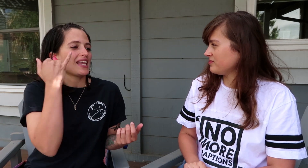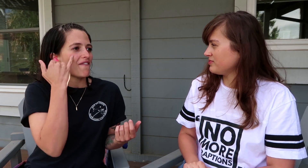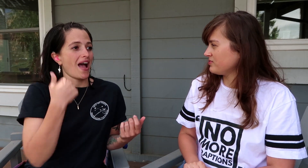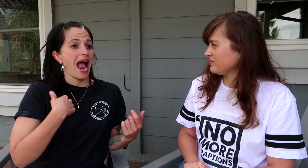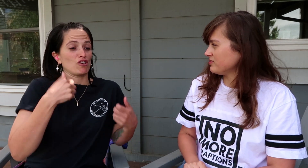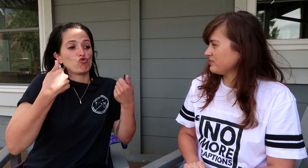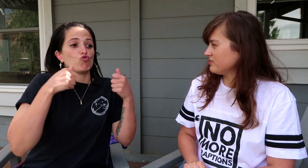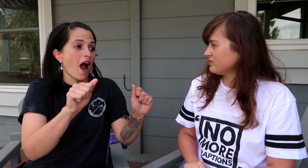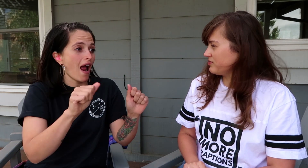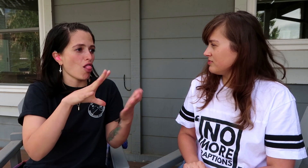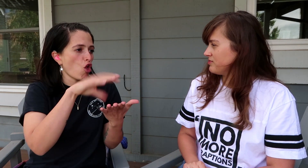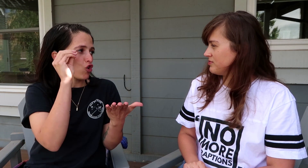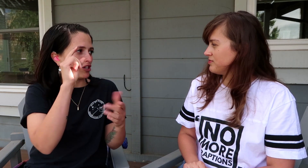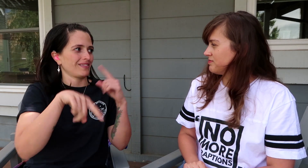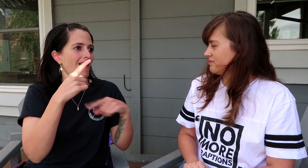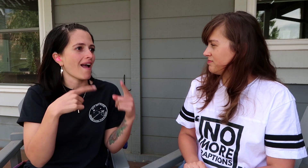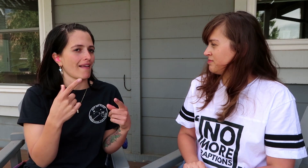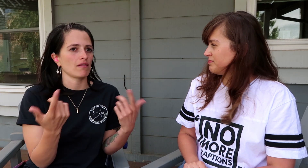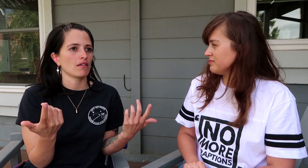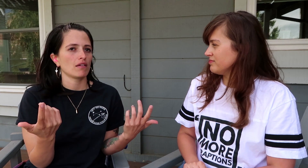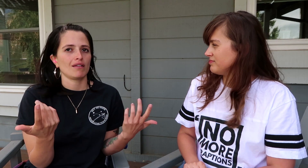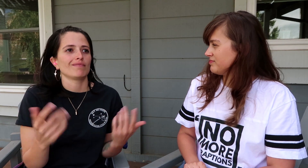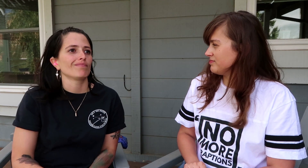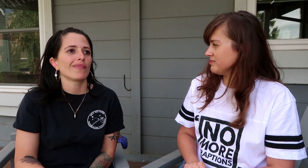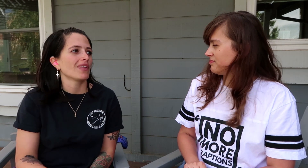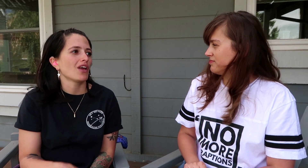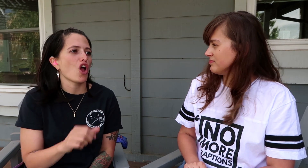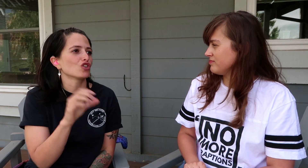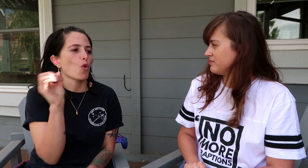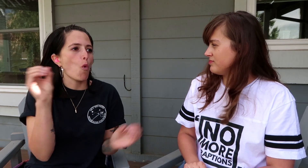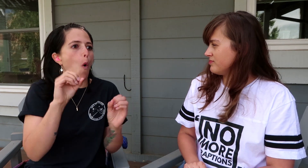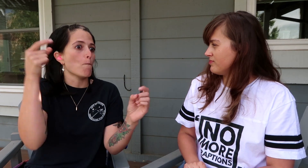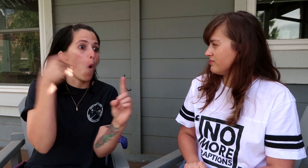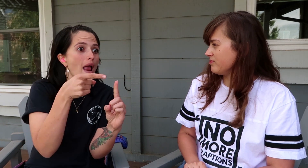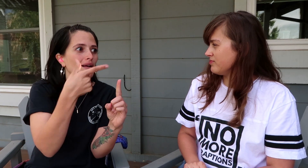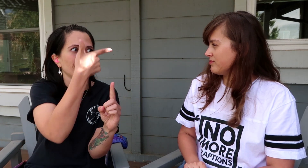if I tried to learned sign language, there was no point,